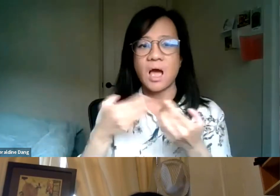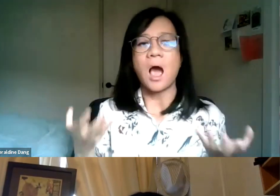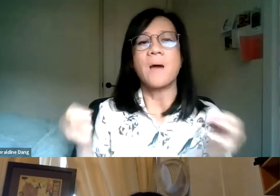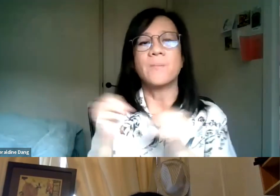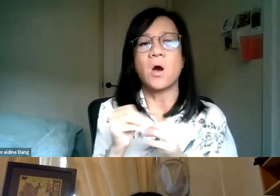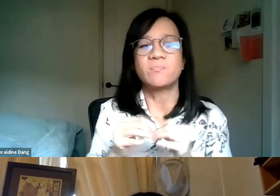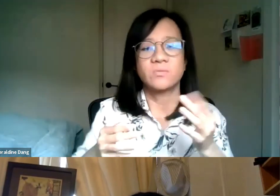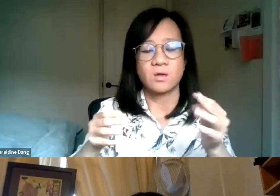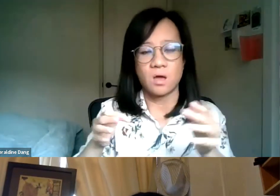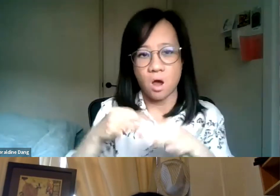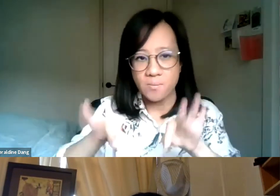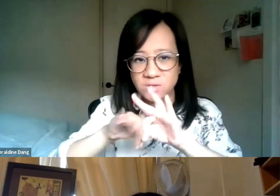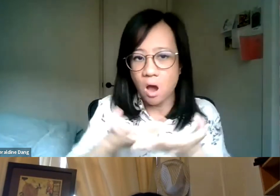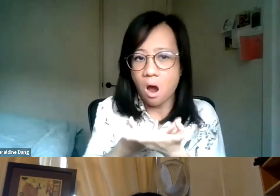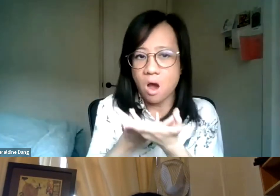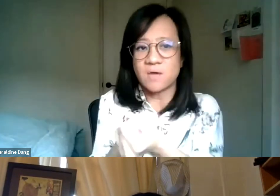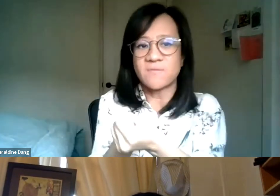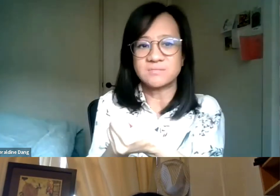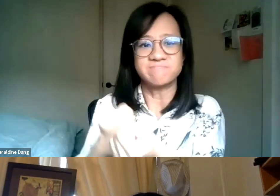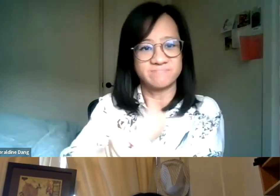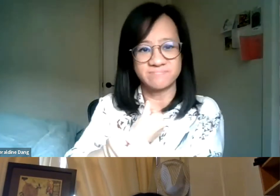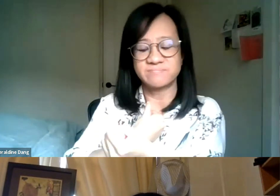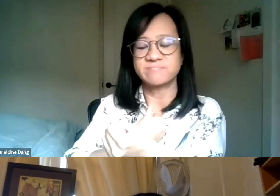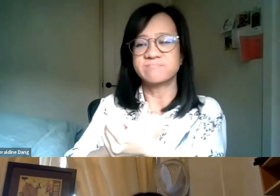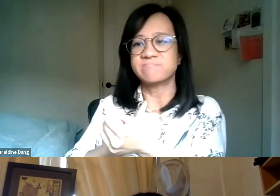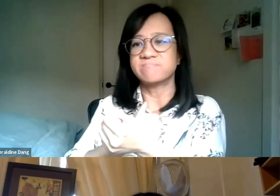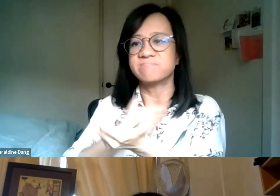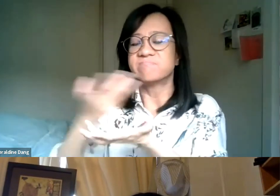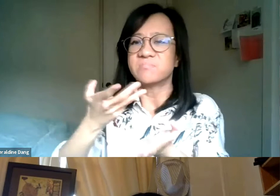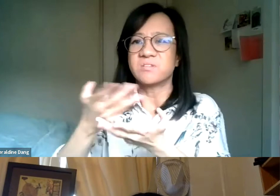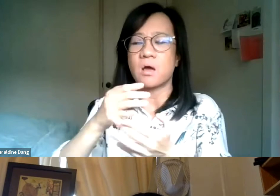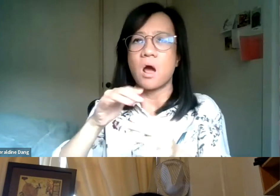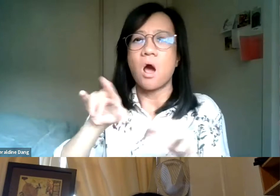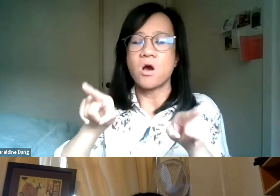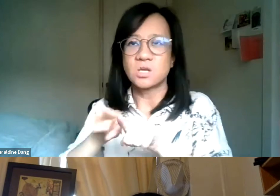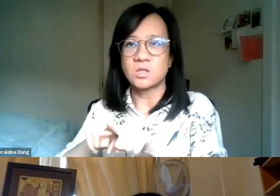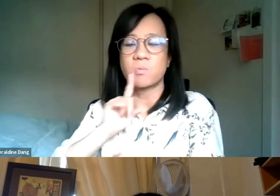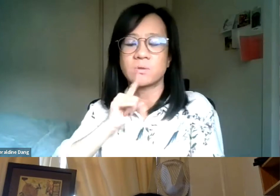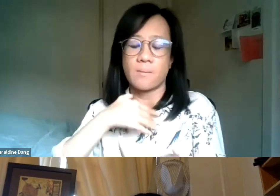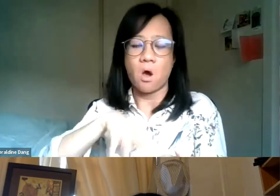to be myself and be brave and be confident in what I can do.